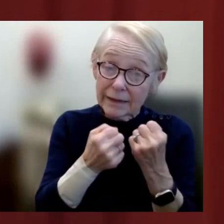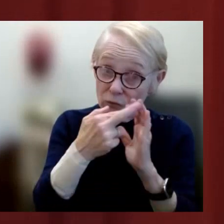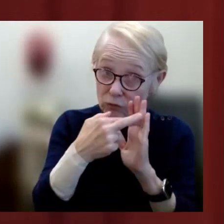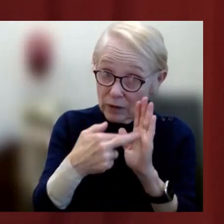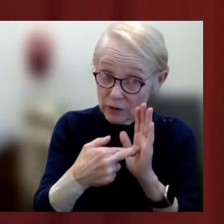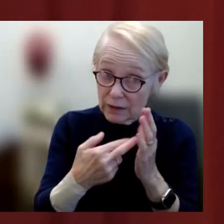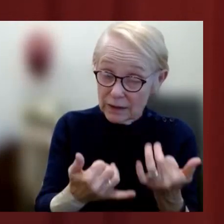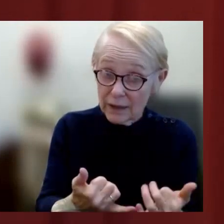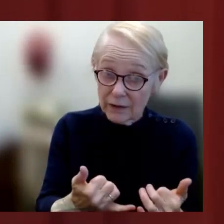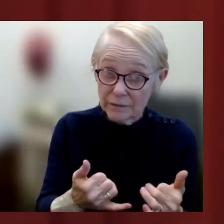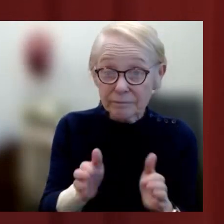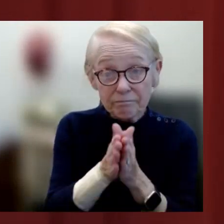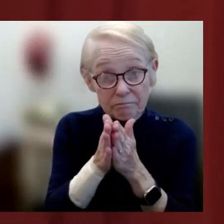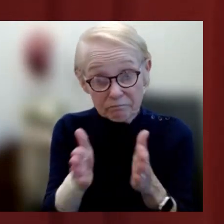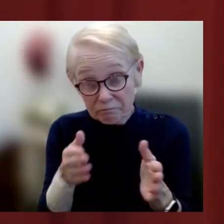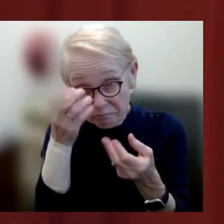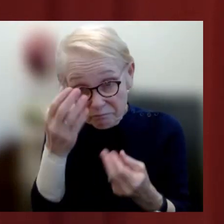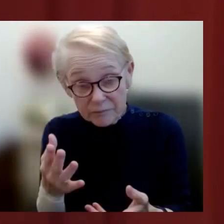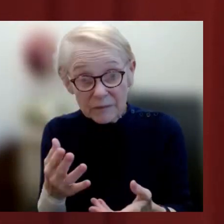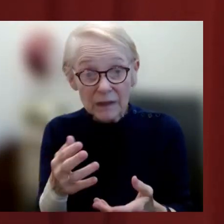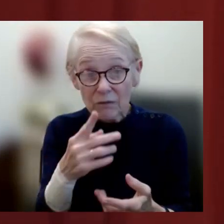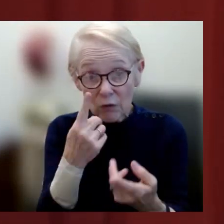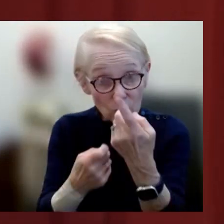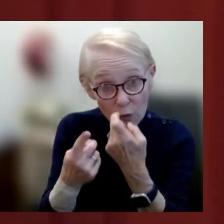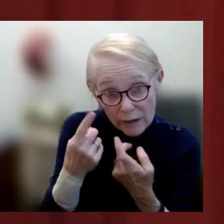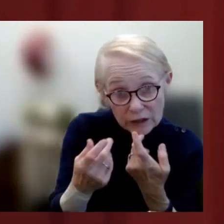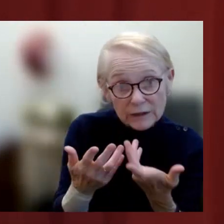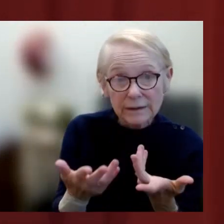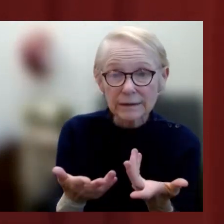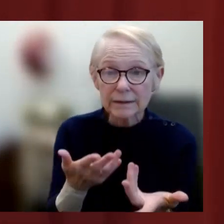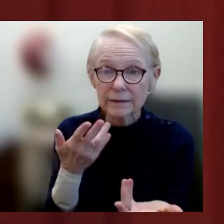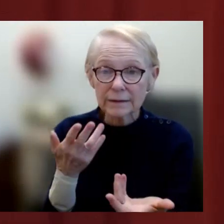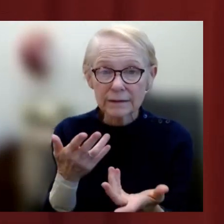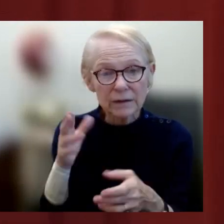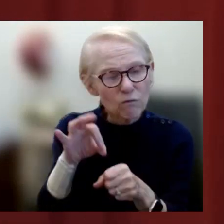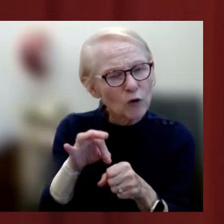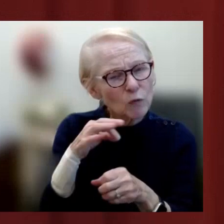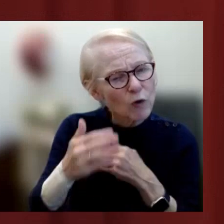just generalized information if you have questions in regards to the voting process I think it's